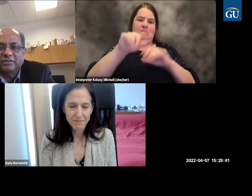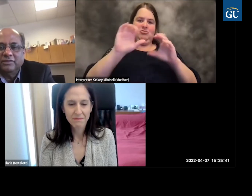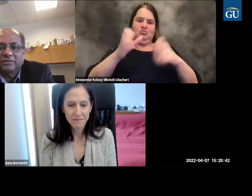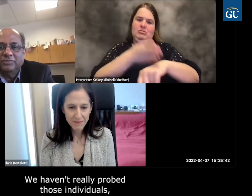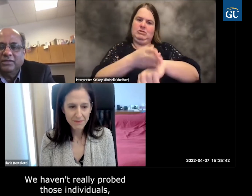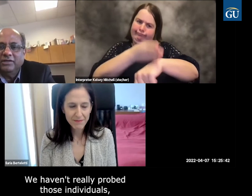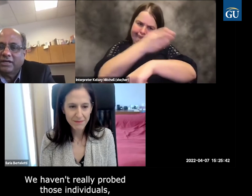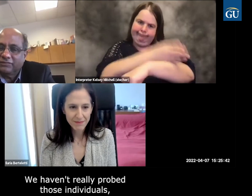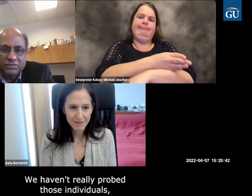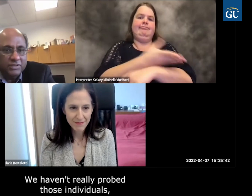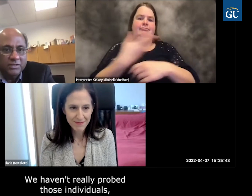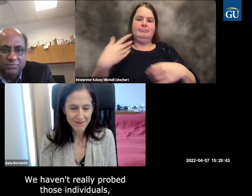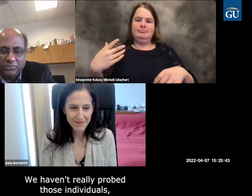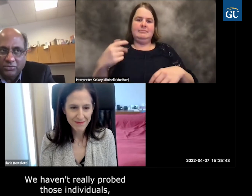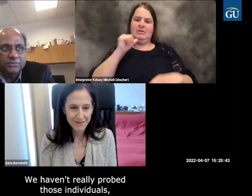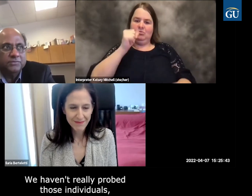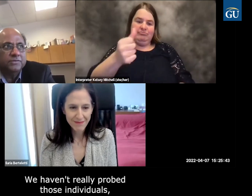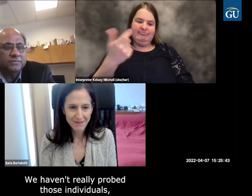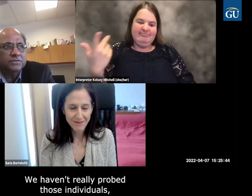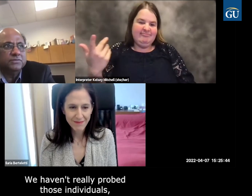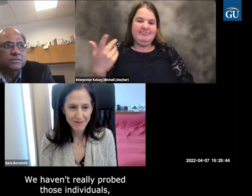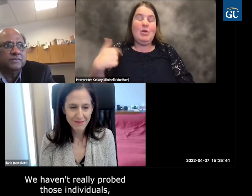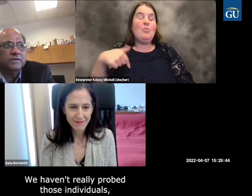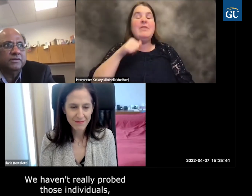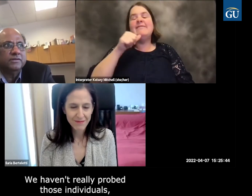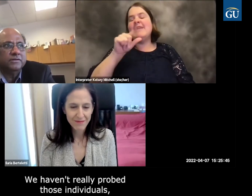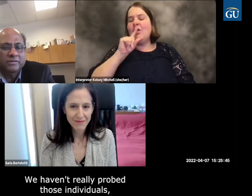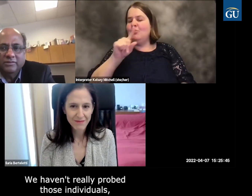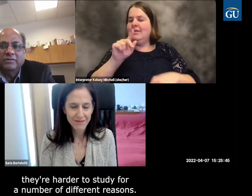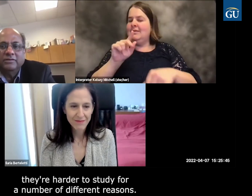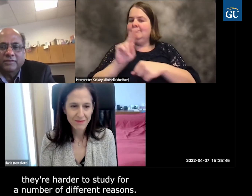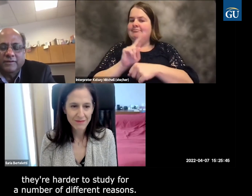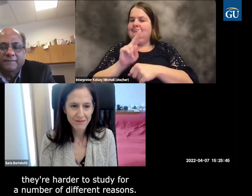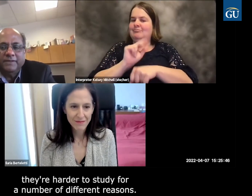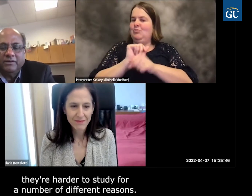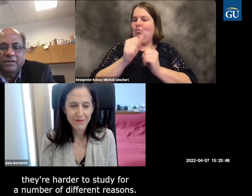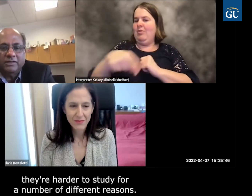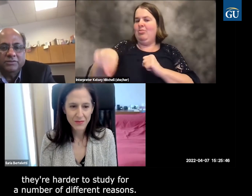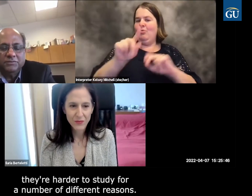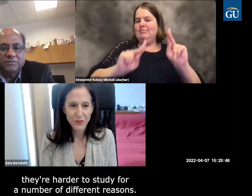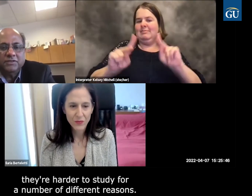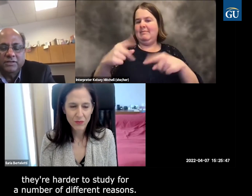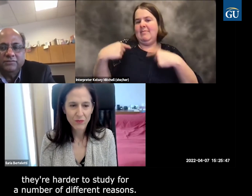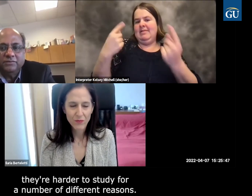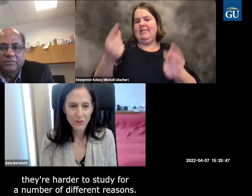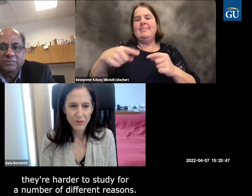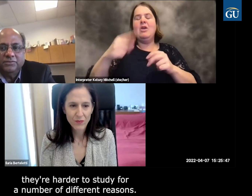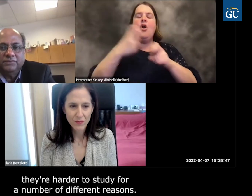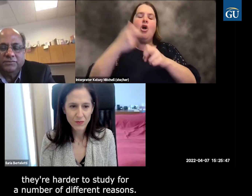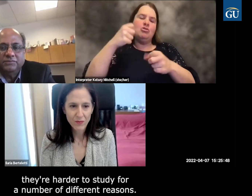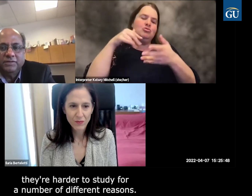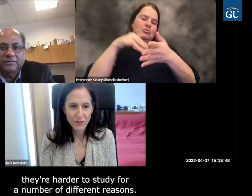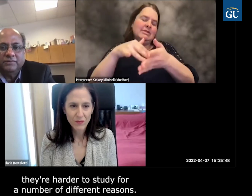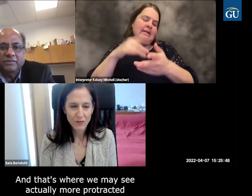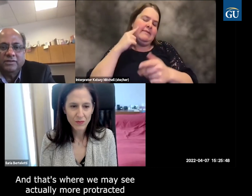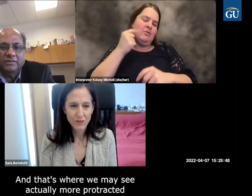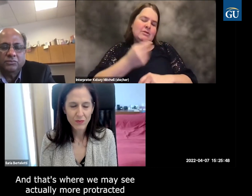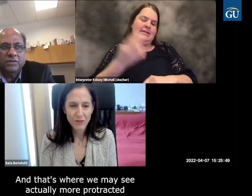um we haven't really probed those individuals they're they're harder to study for a number of